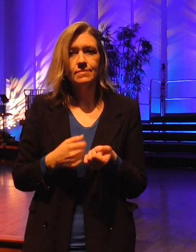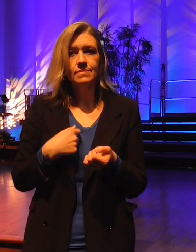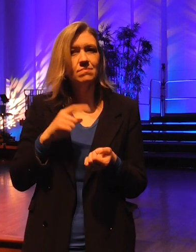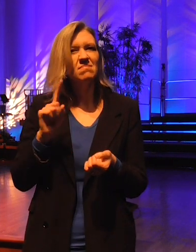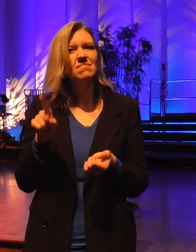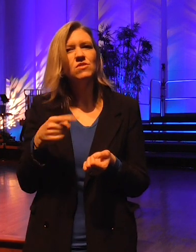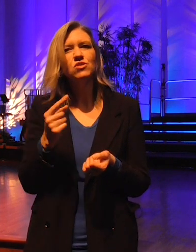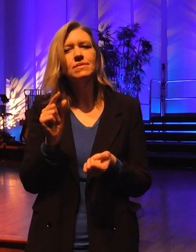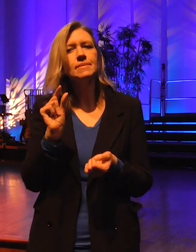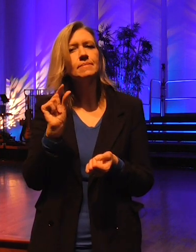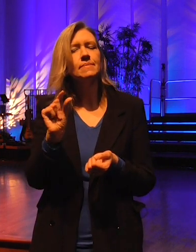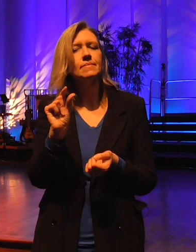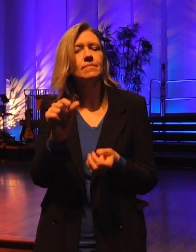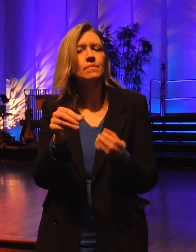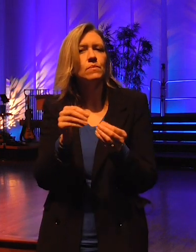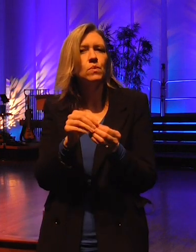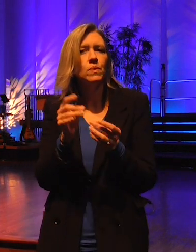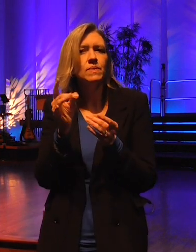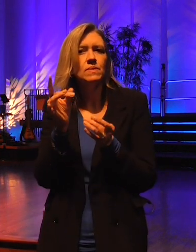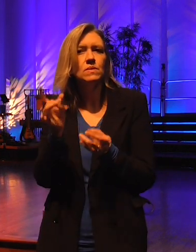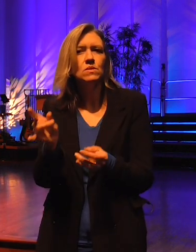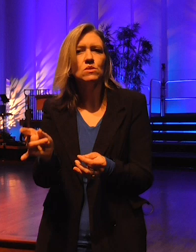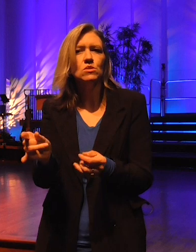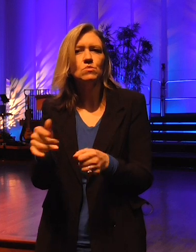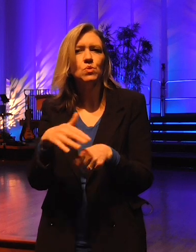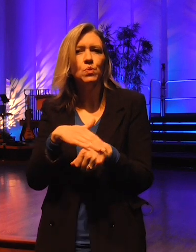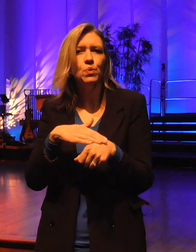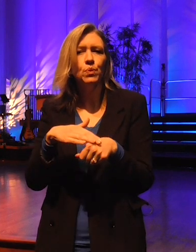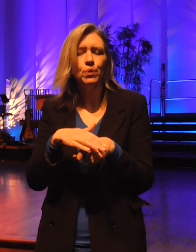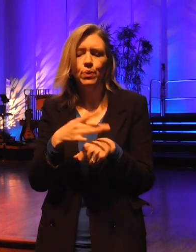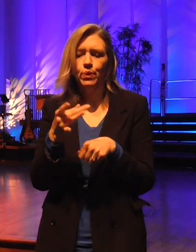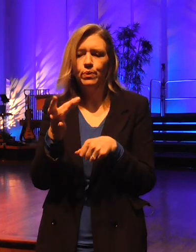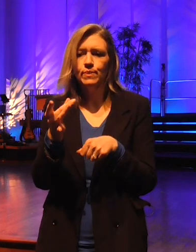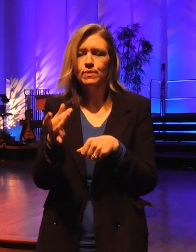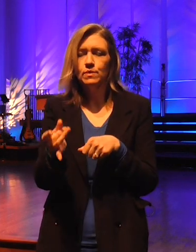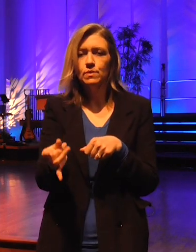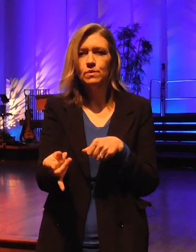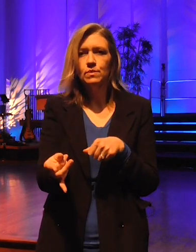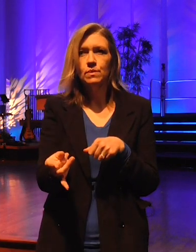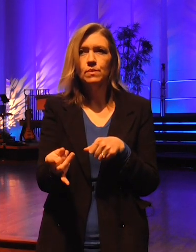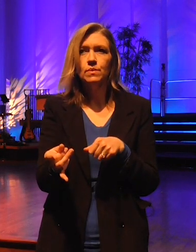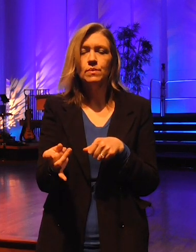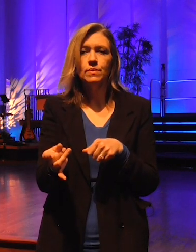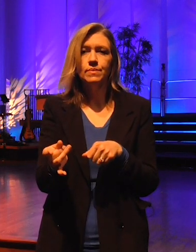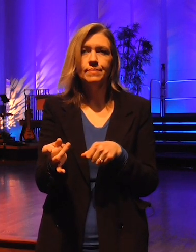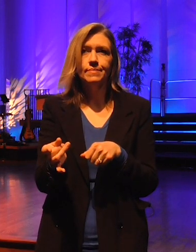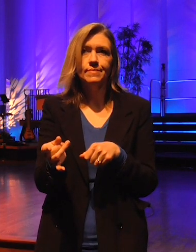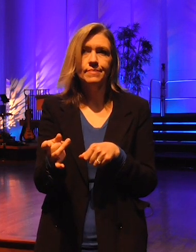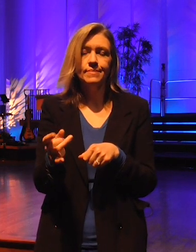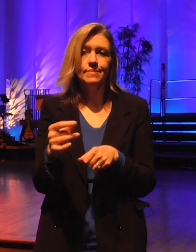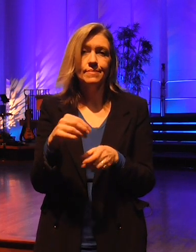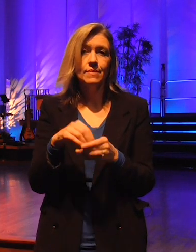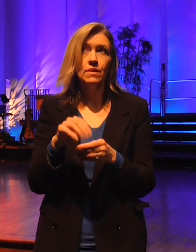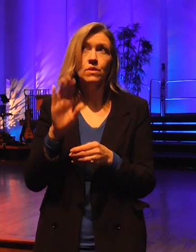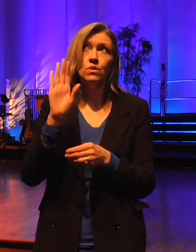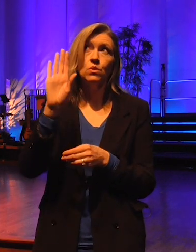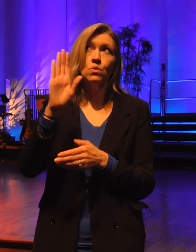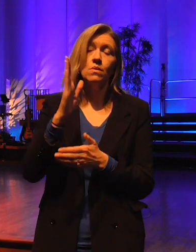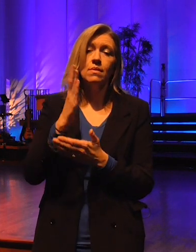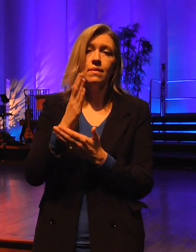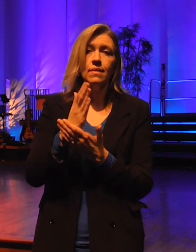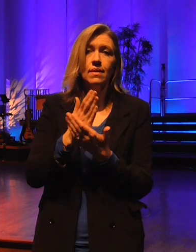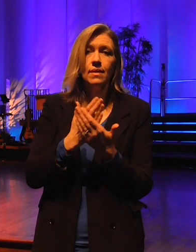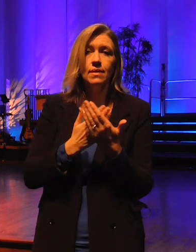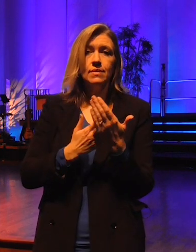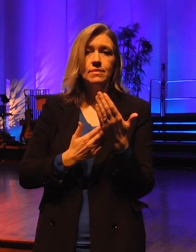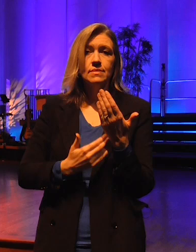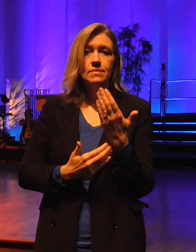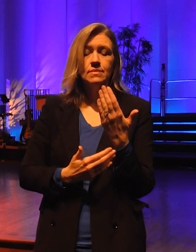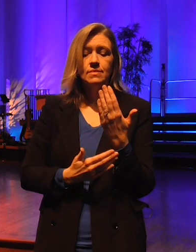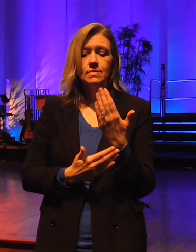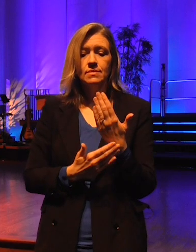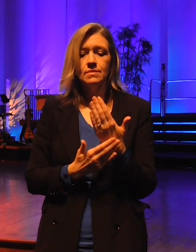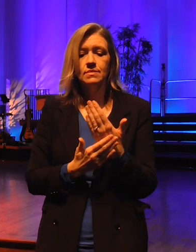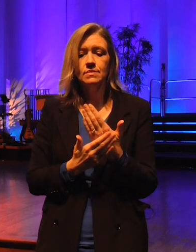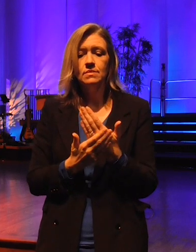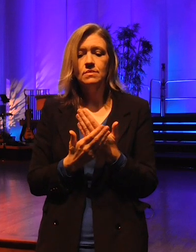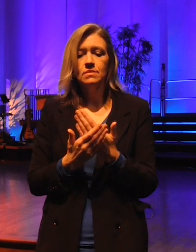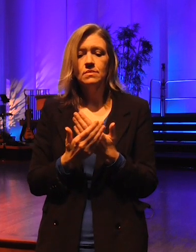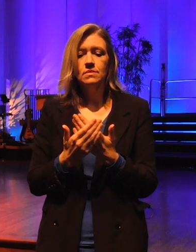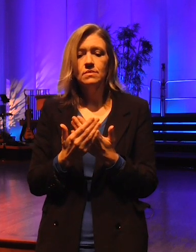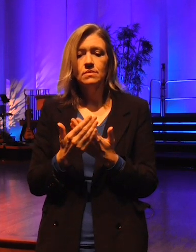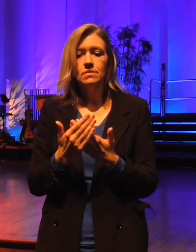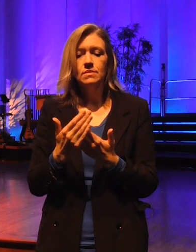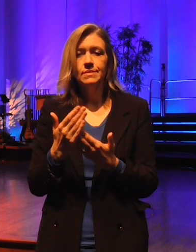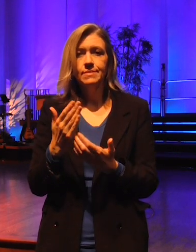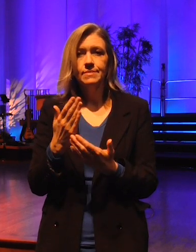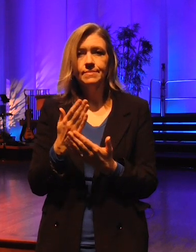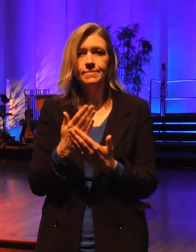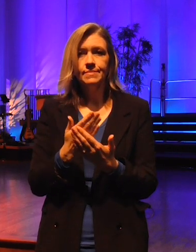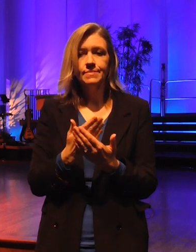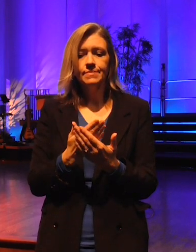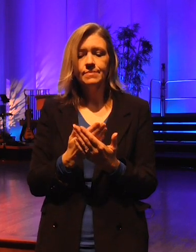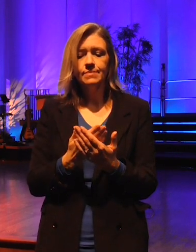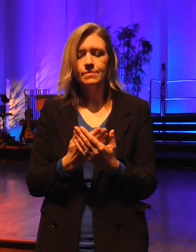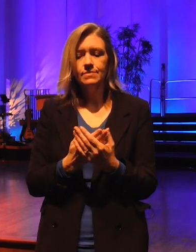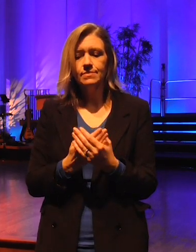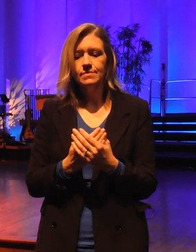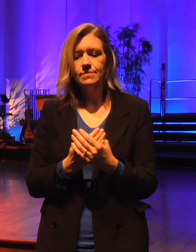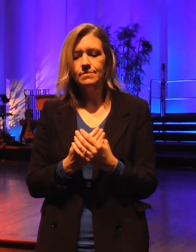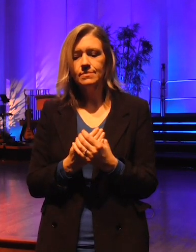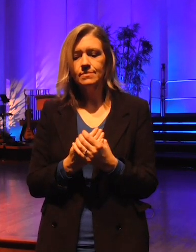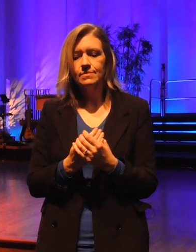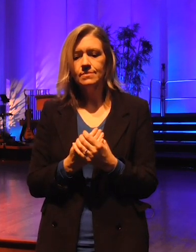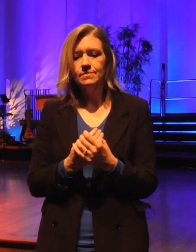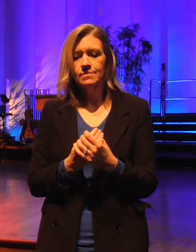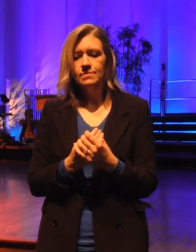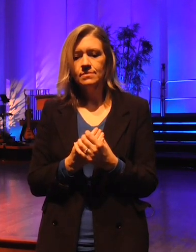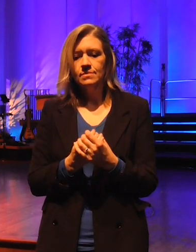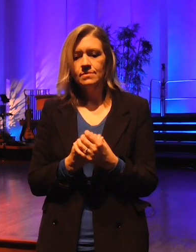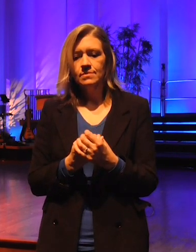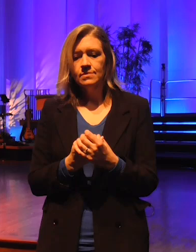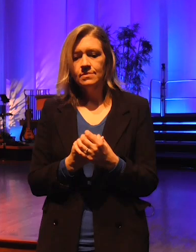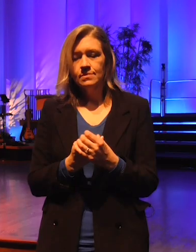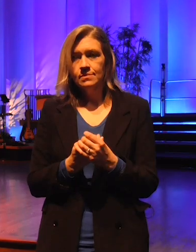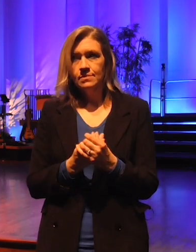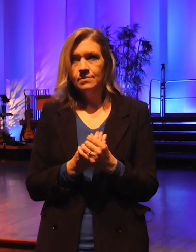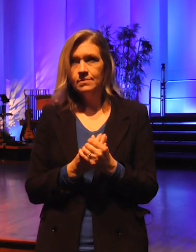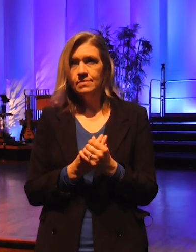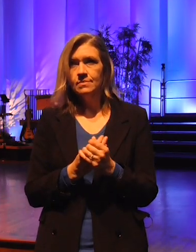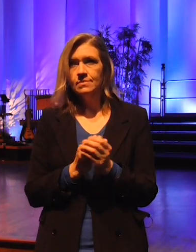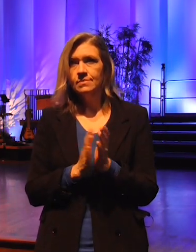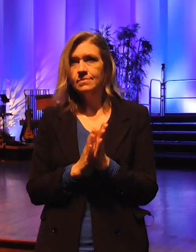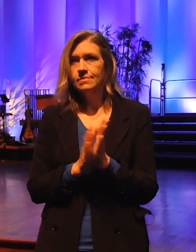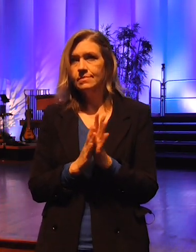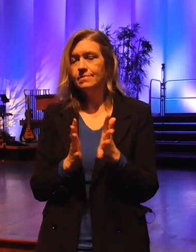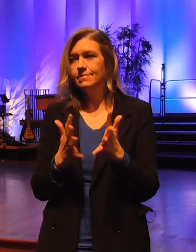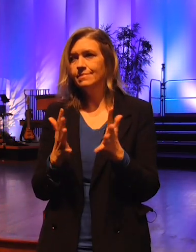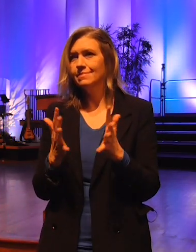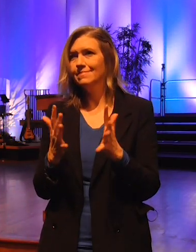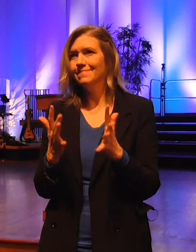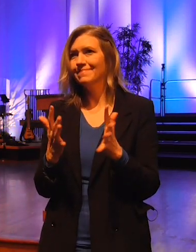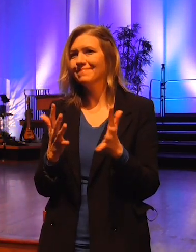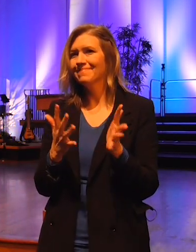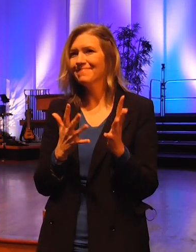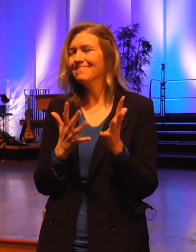smoother your hand